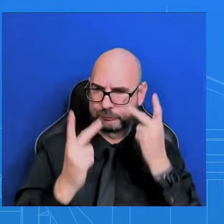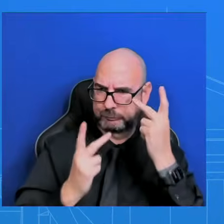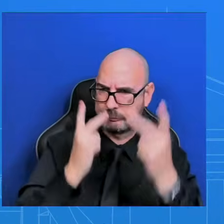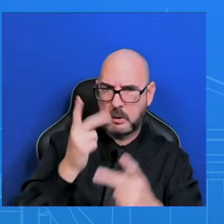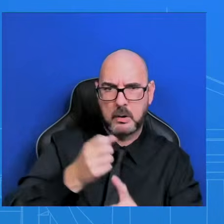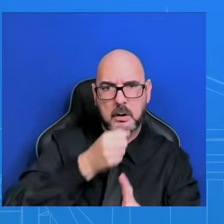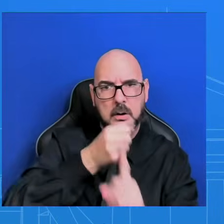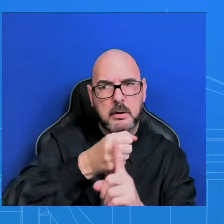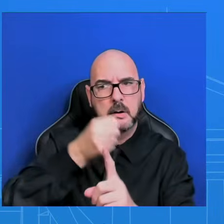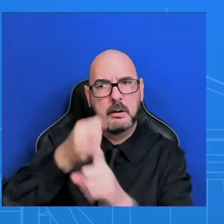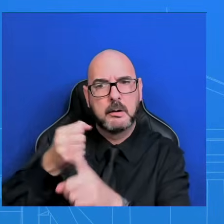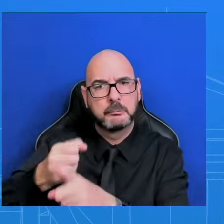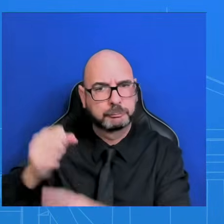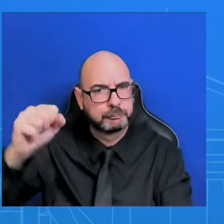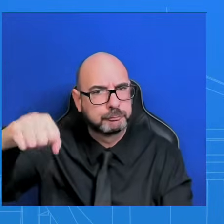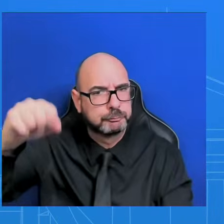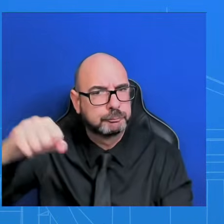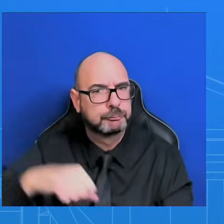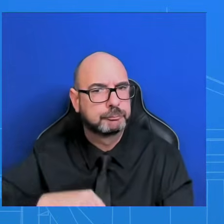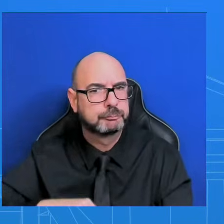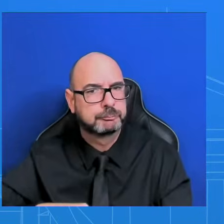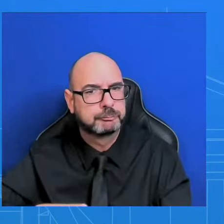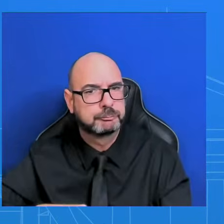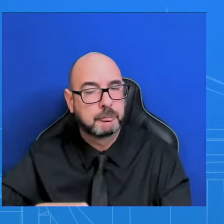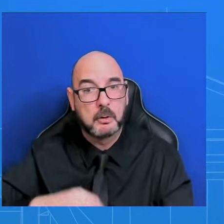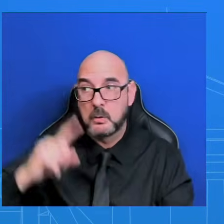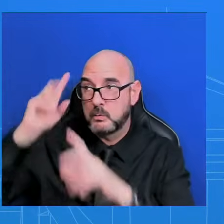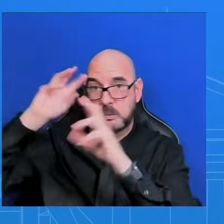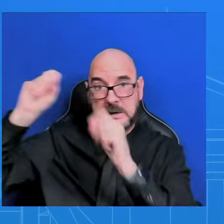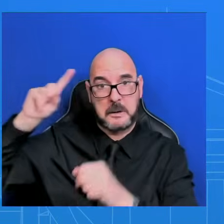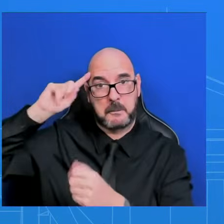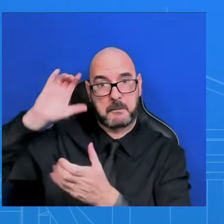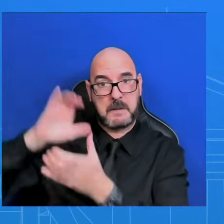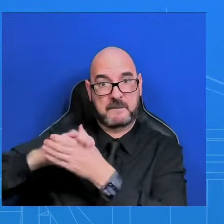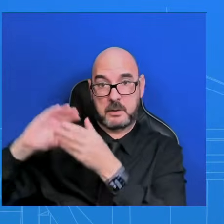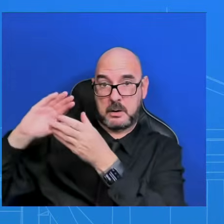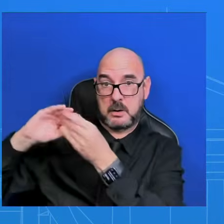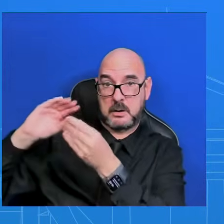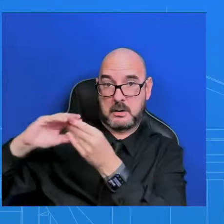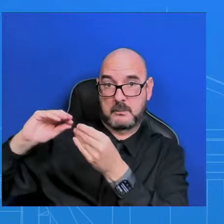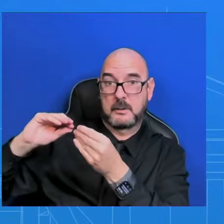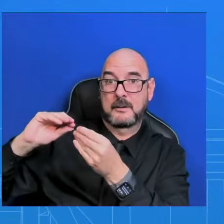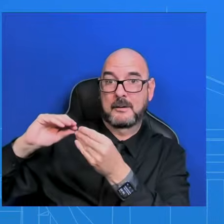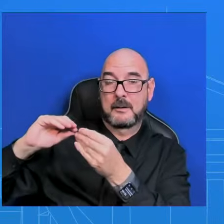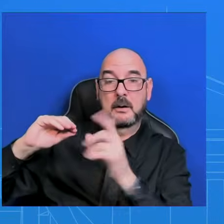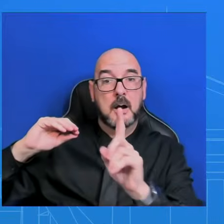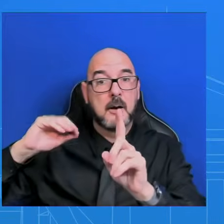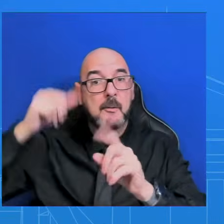The President believes that it is important. You've got -- you've got to remember, this is a president who grew up in a middle-class family, who --